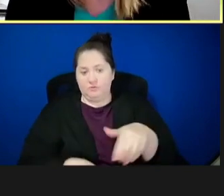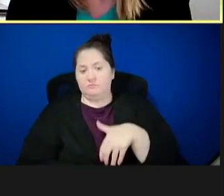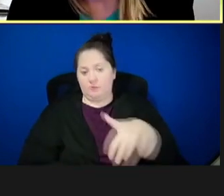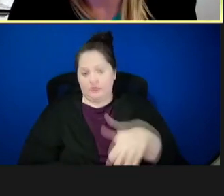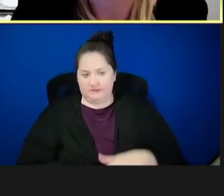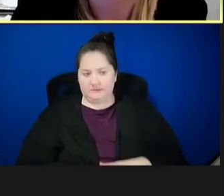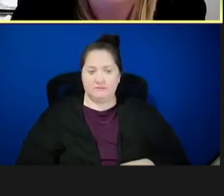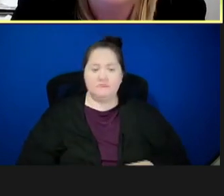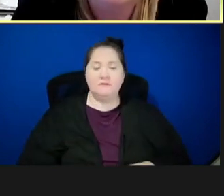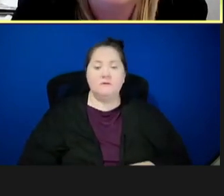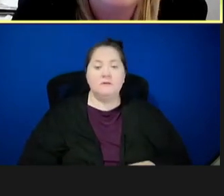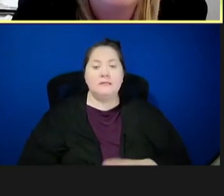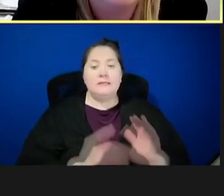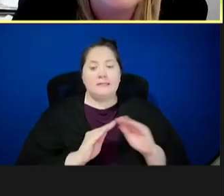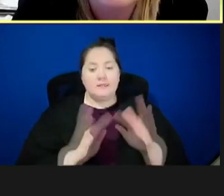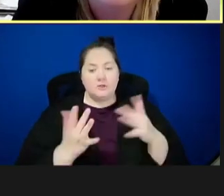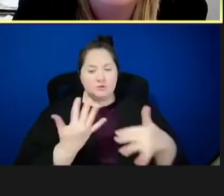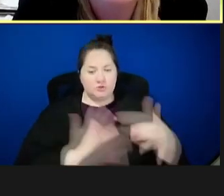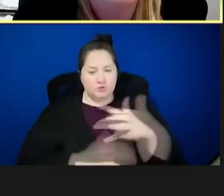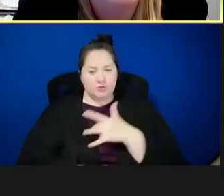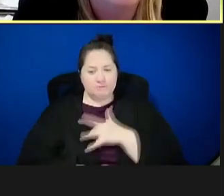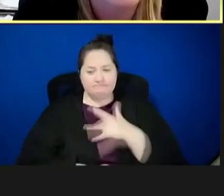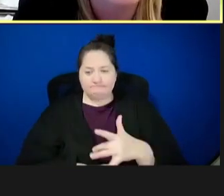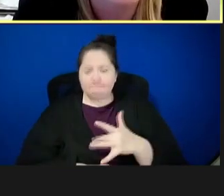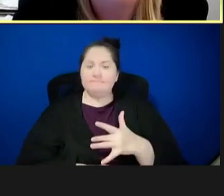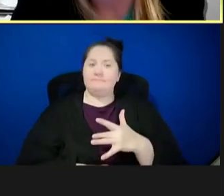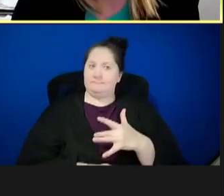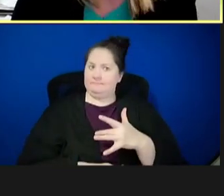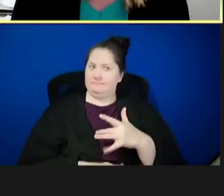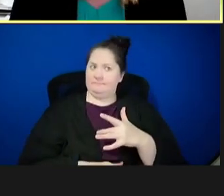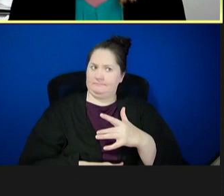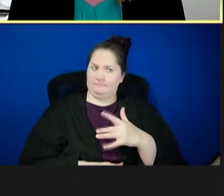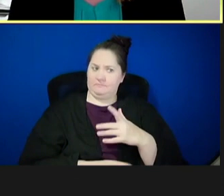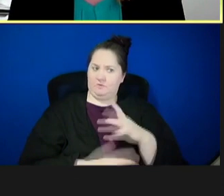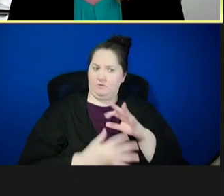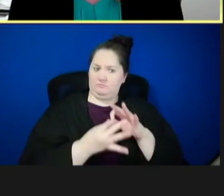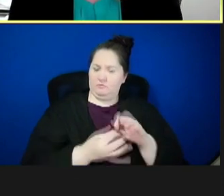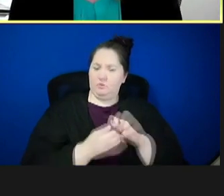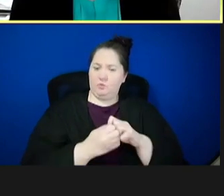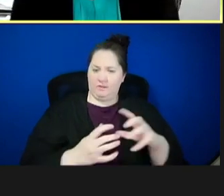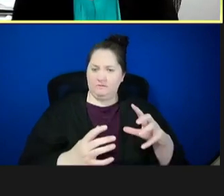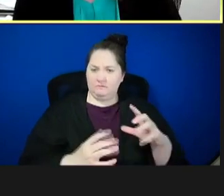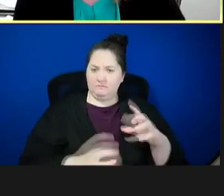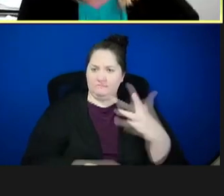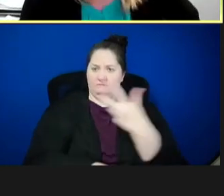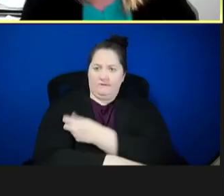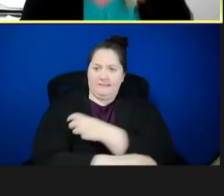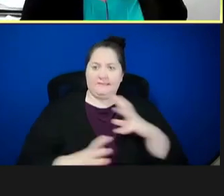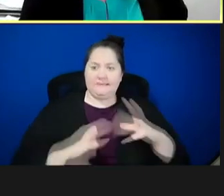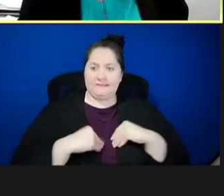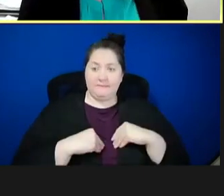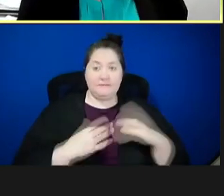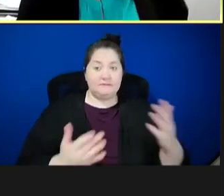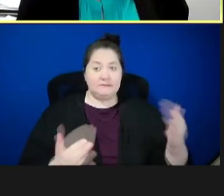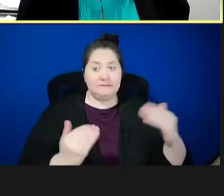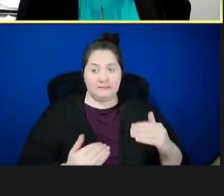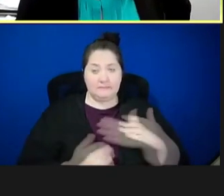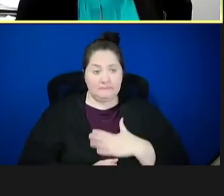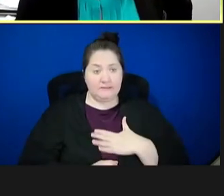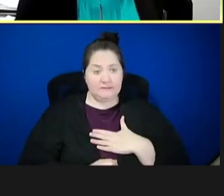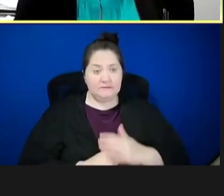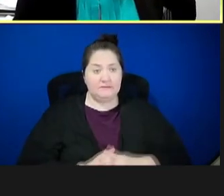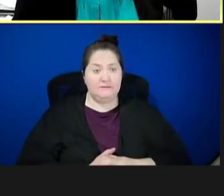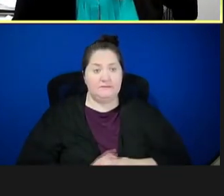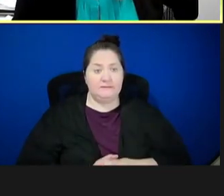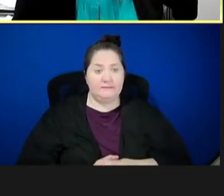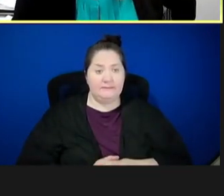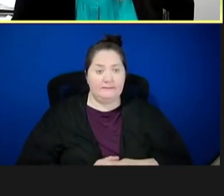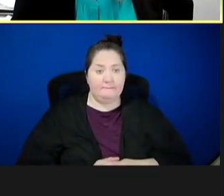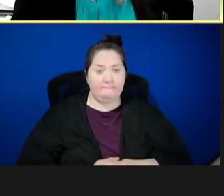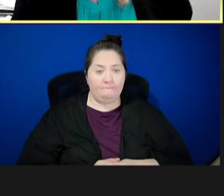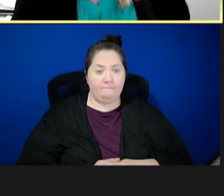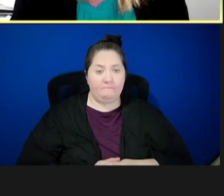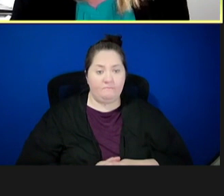it's clear that social norms are also linked to vaccine acceptance. Next slide.